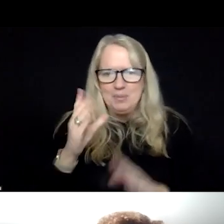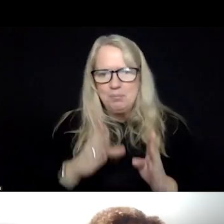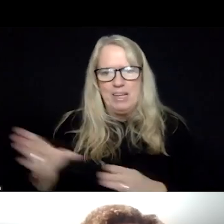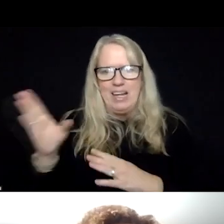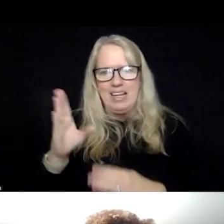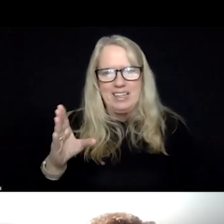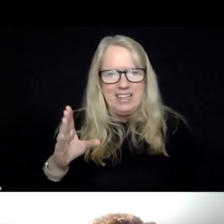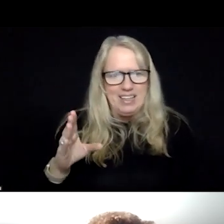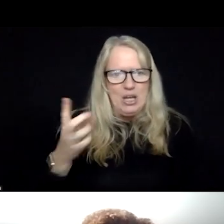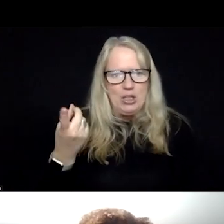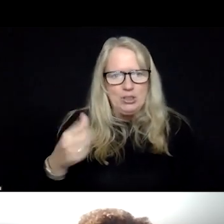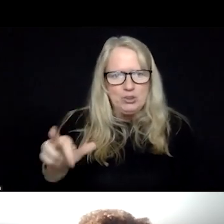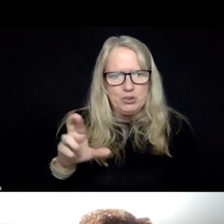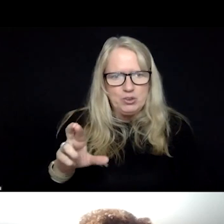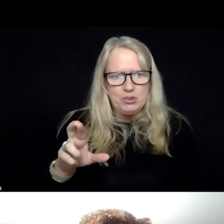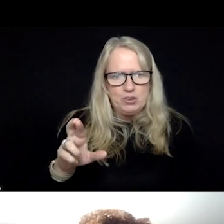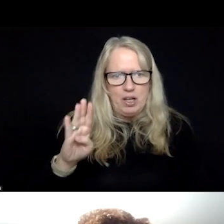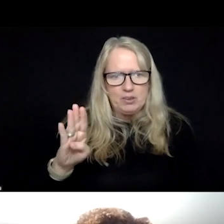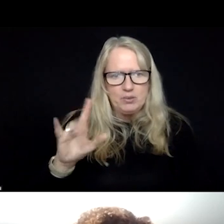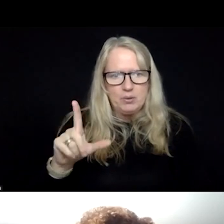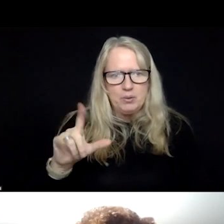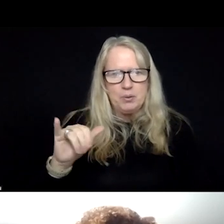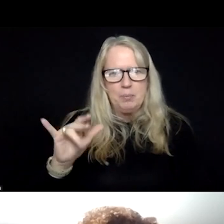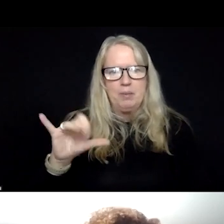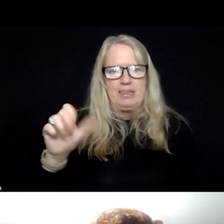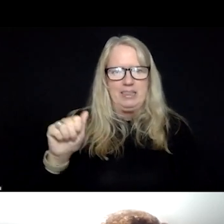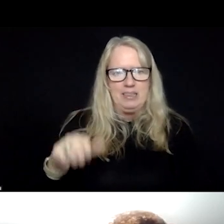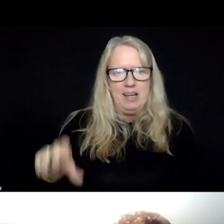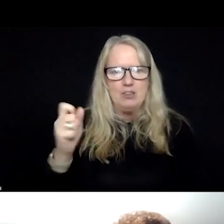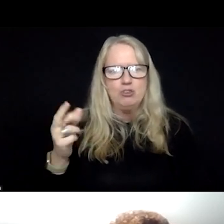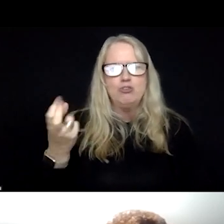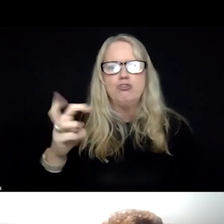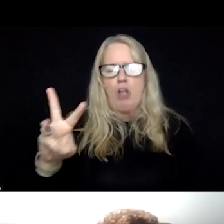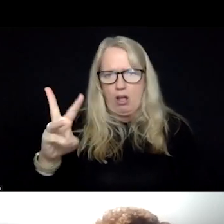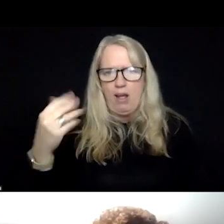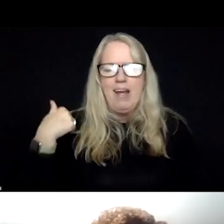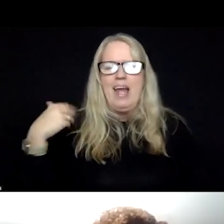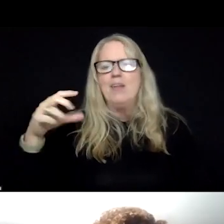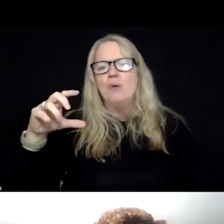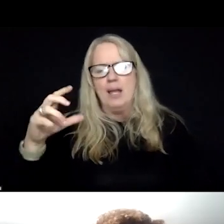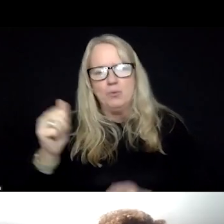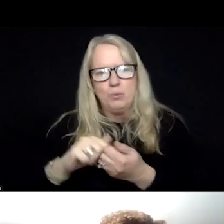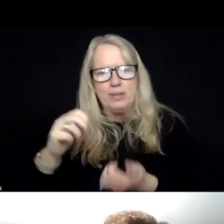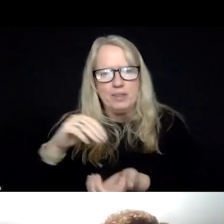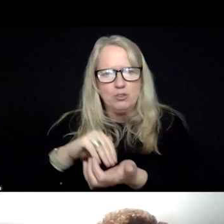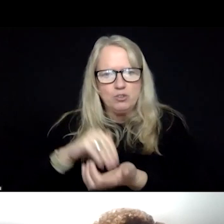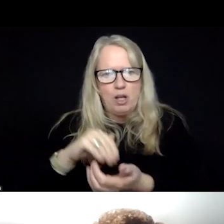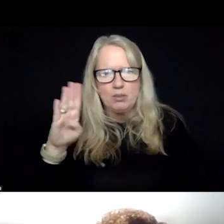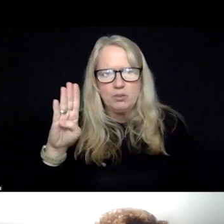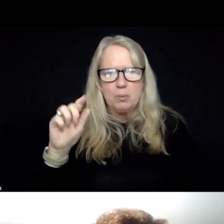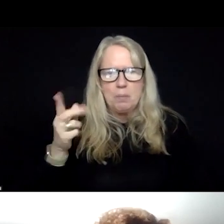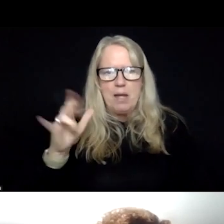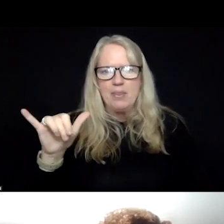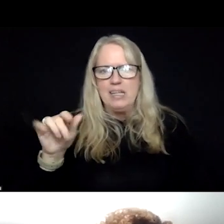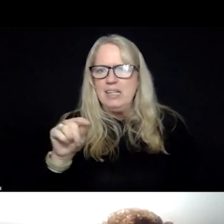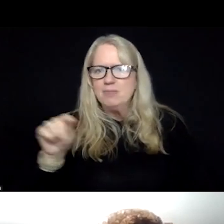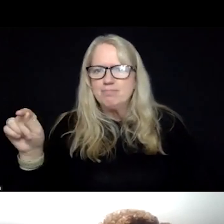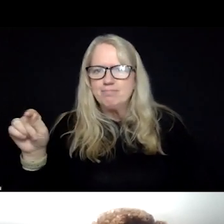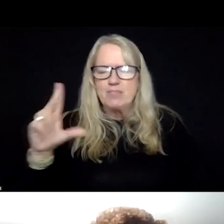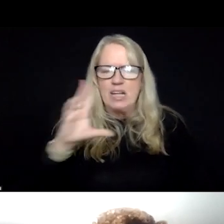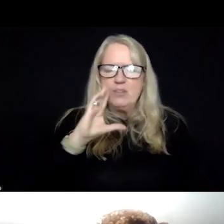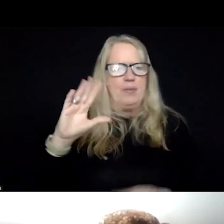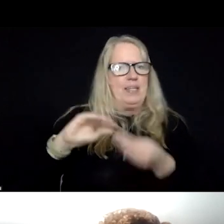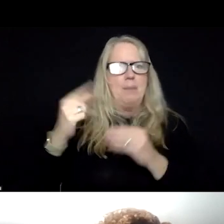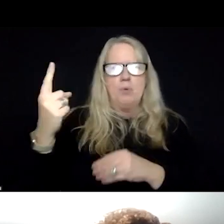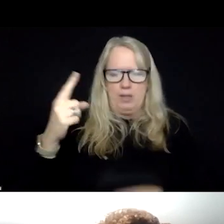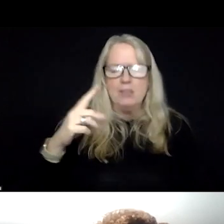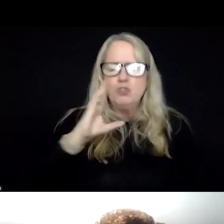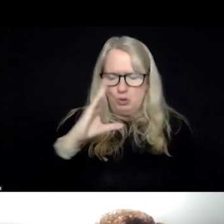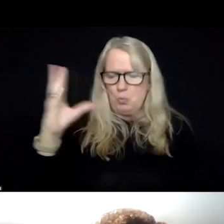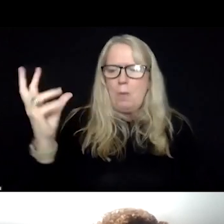DOCTOR SHAW PRESENTED WITH DOCTOR EVERETT EARLIER, WILL BE BACK